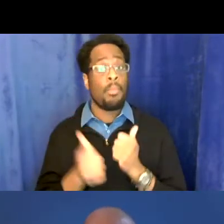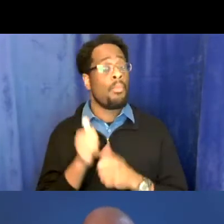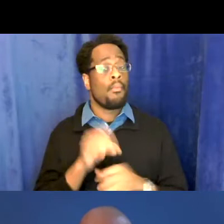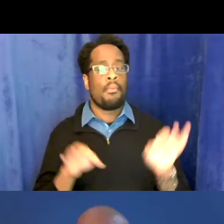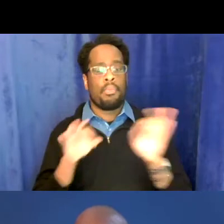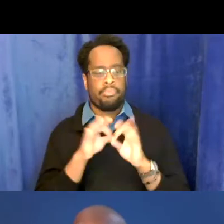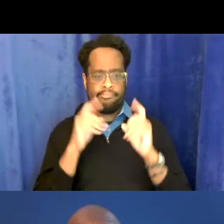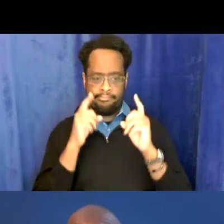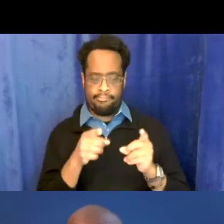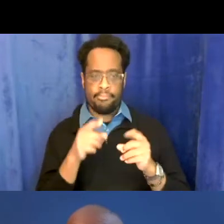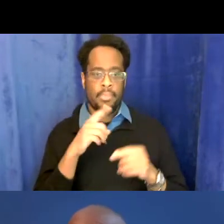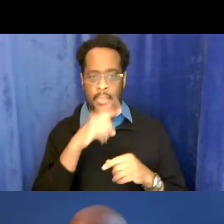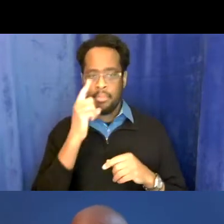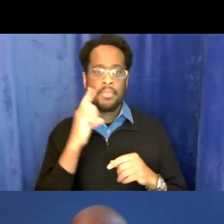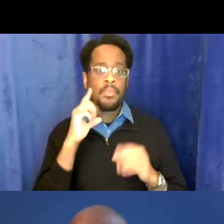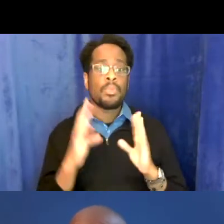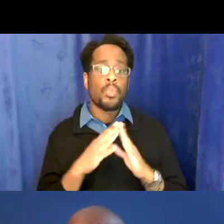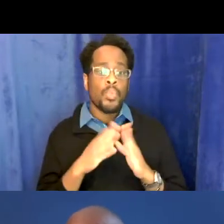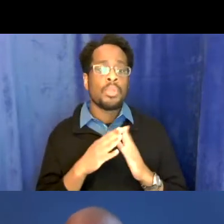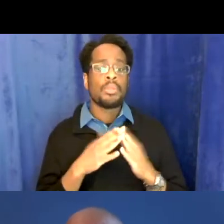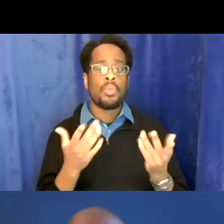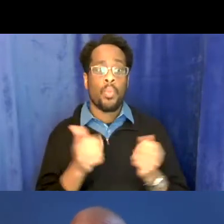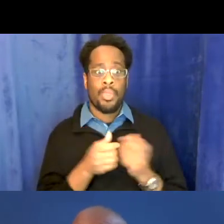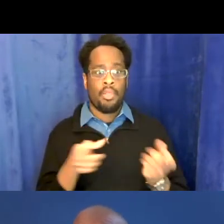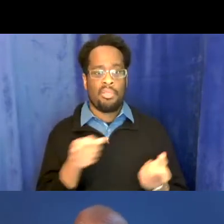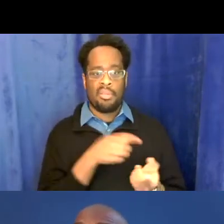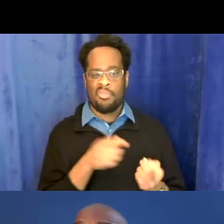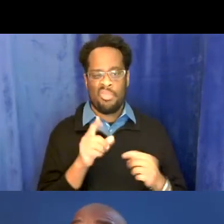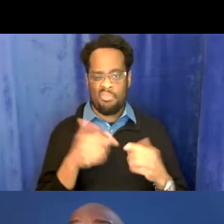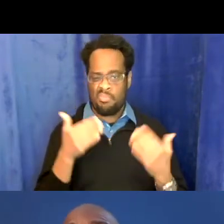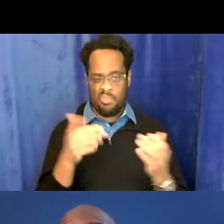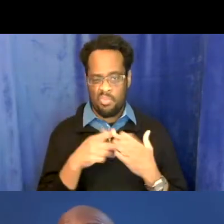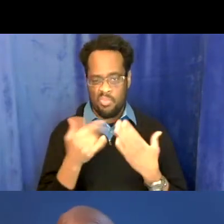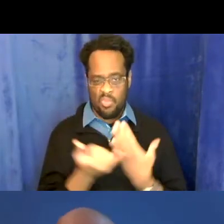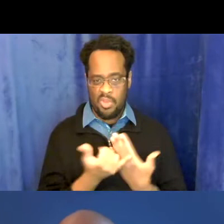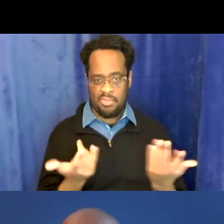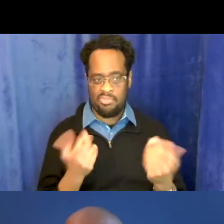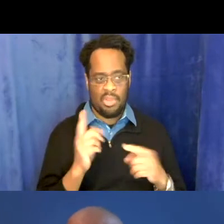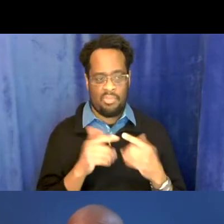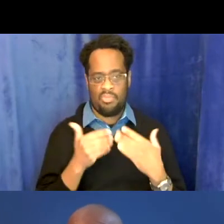helping this film be so widespread and also i want to thank the black deaf community without them we